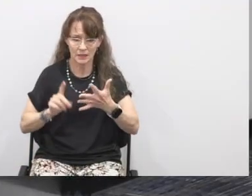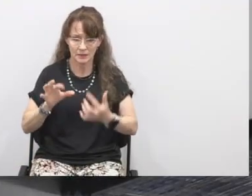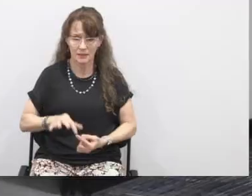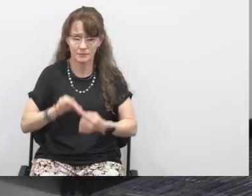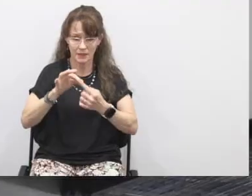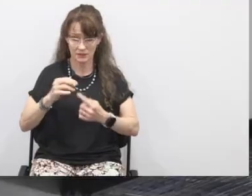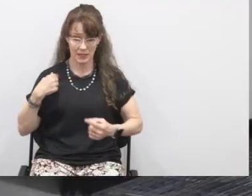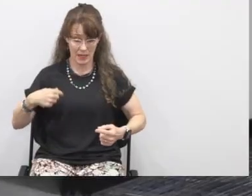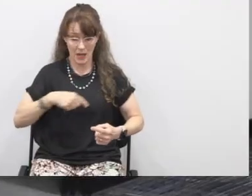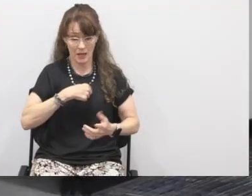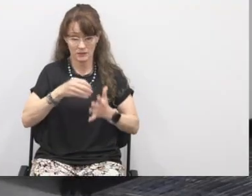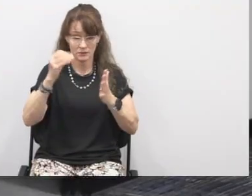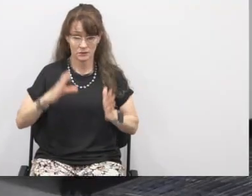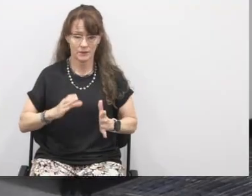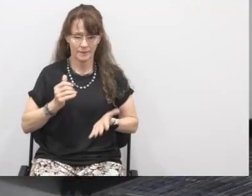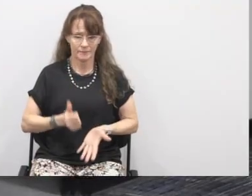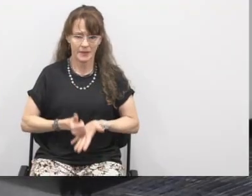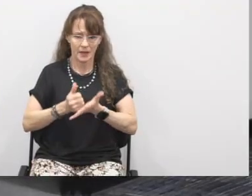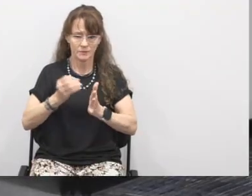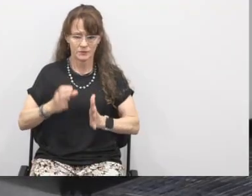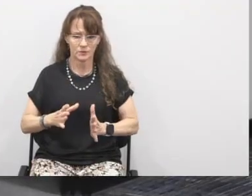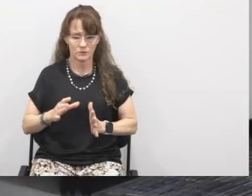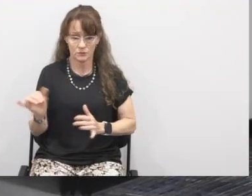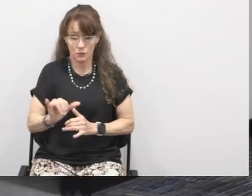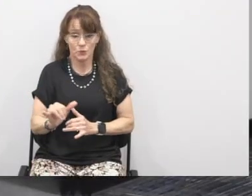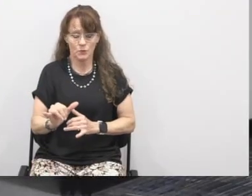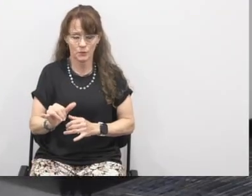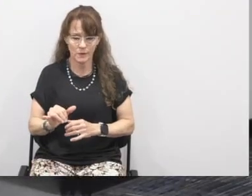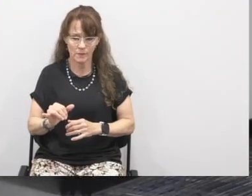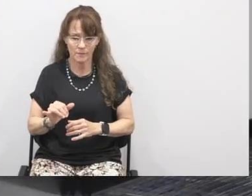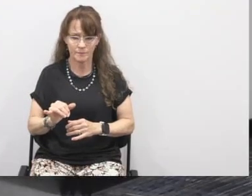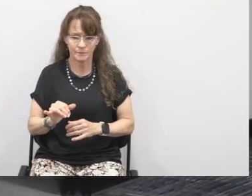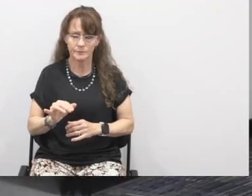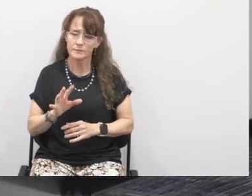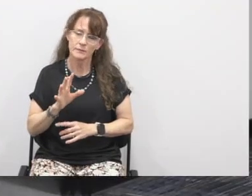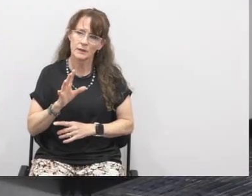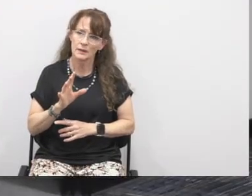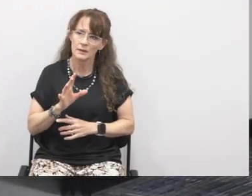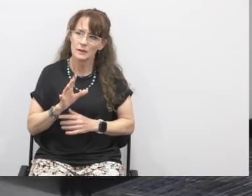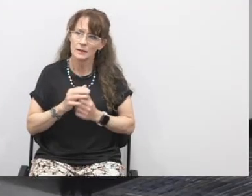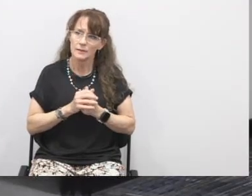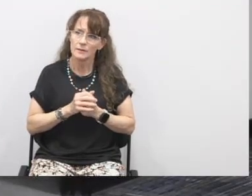to help the students as well. And just speaking off from Jordan,